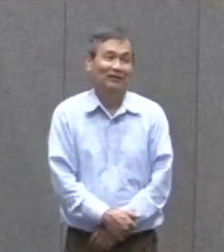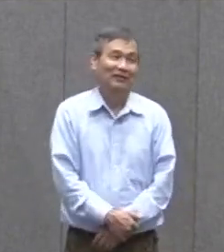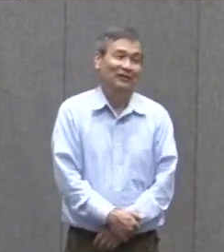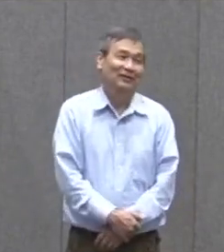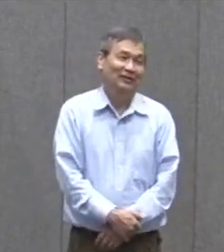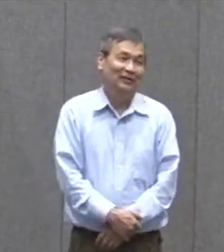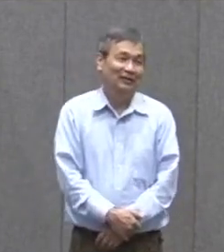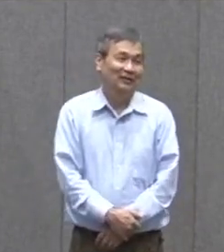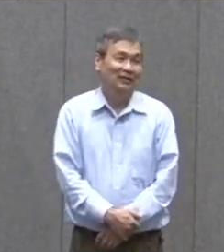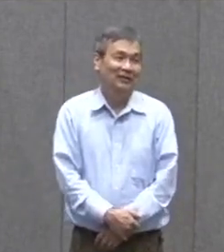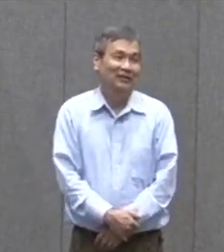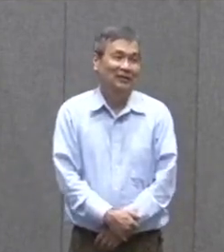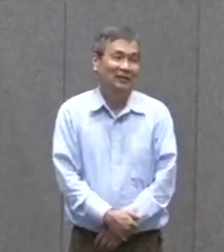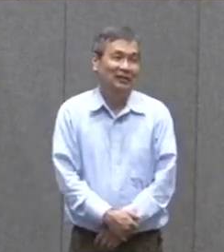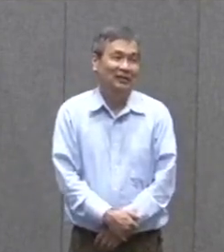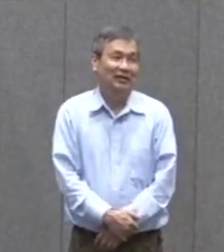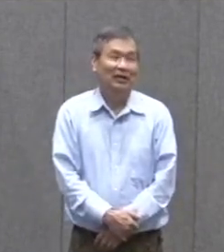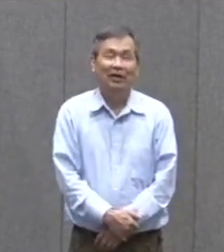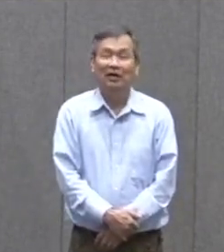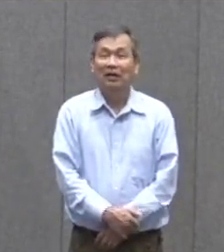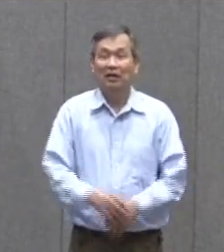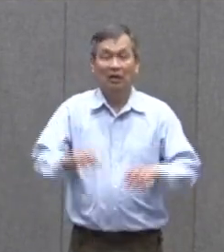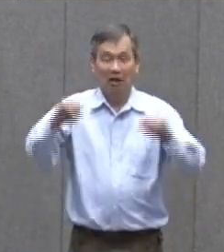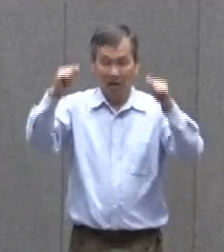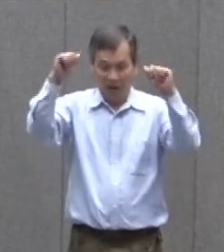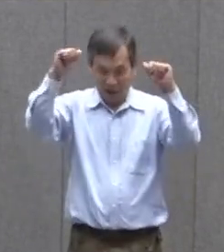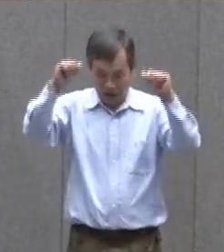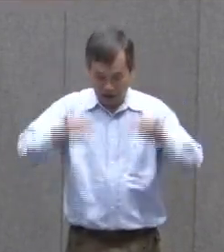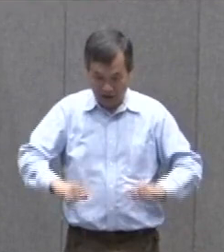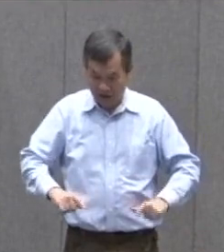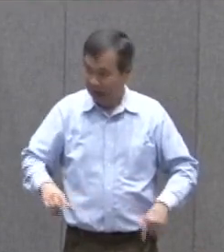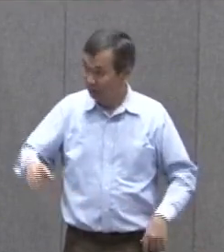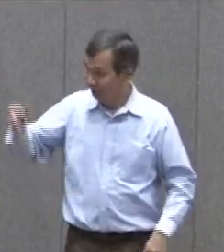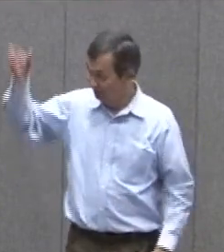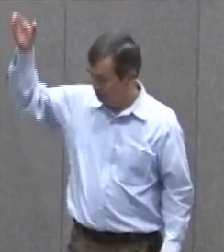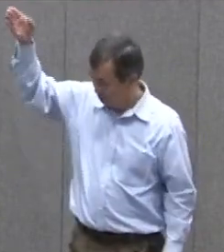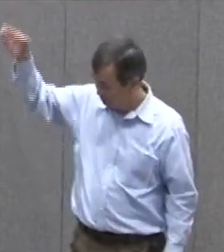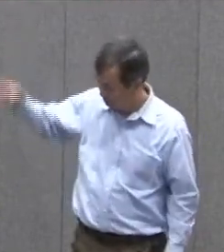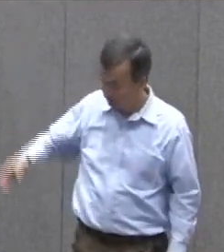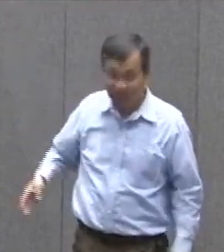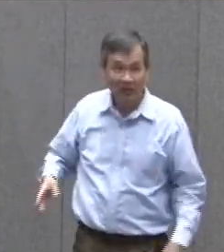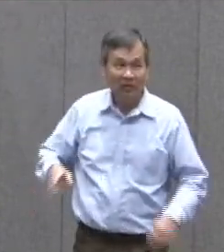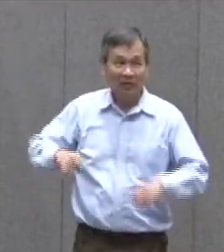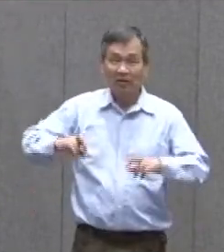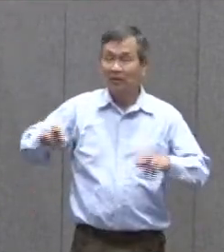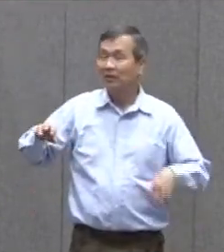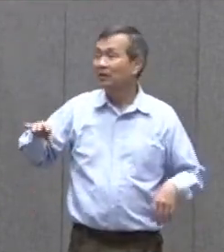There we go. All right, so I have all my cards up here and they're in an array, four by three.